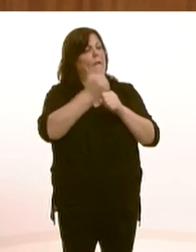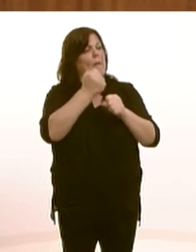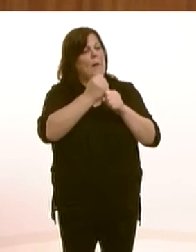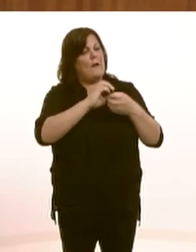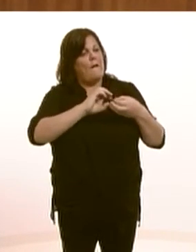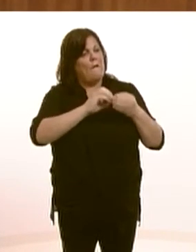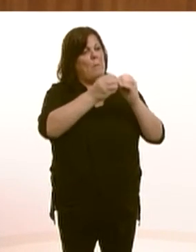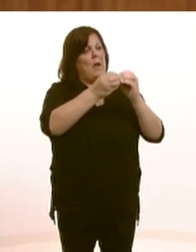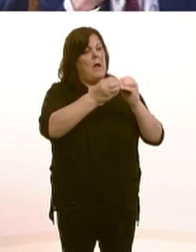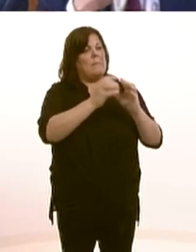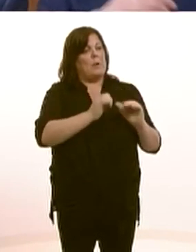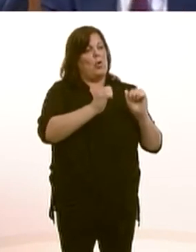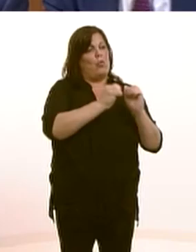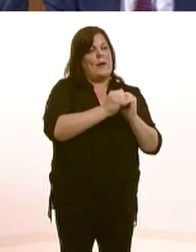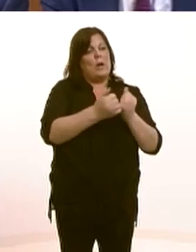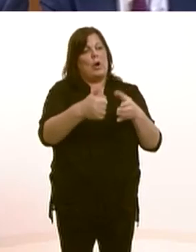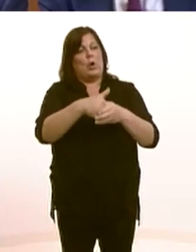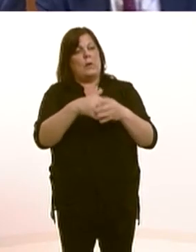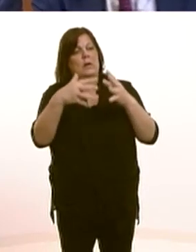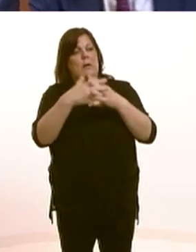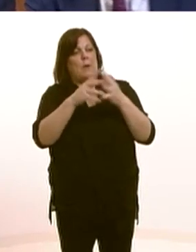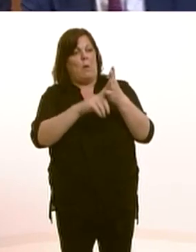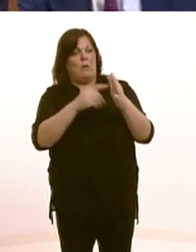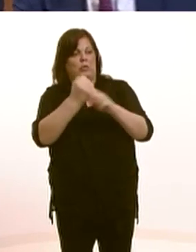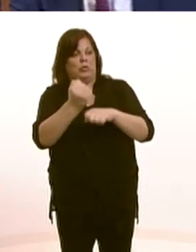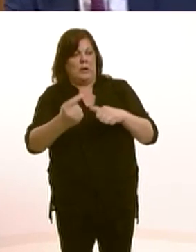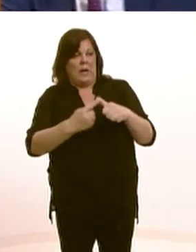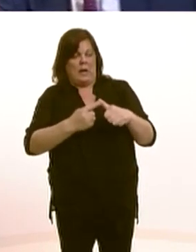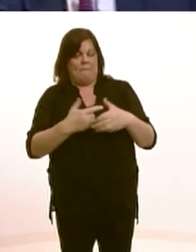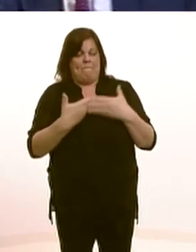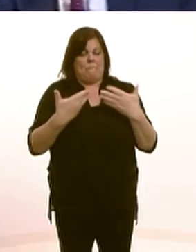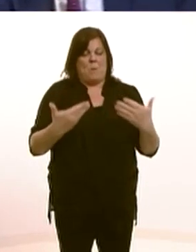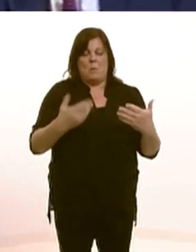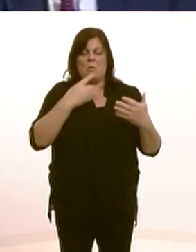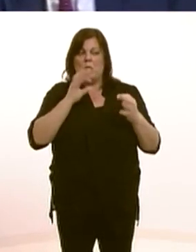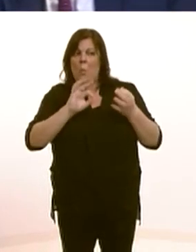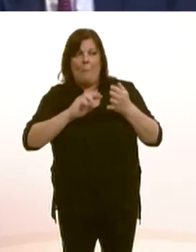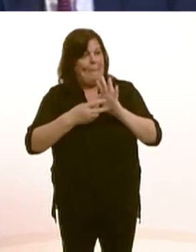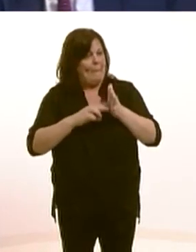Local Government Association; there are no plans, currently, to instigate a widespread